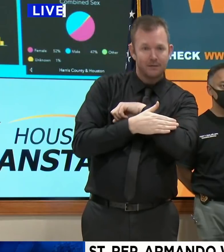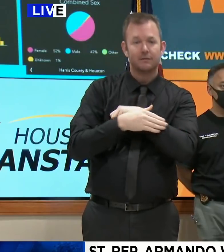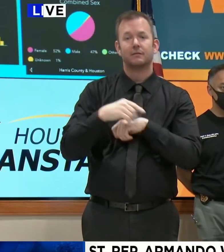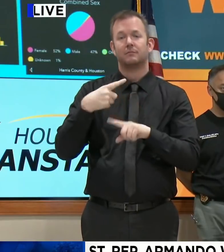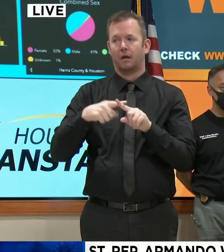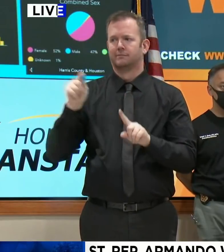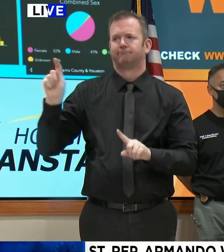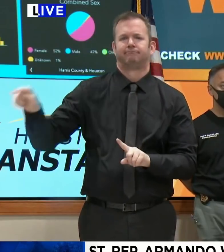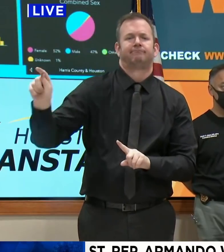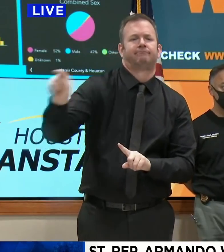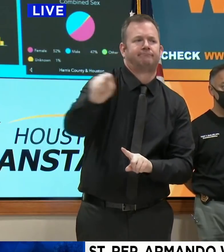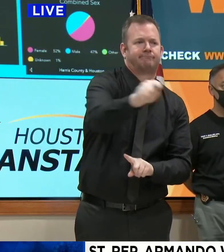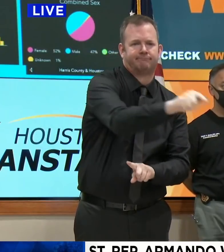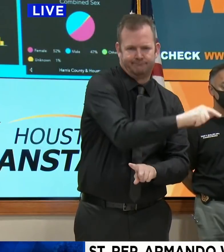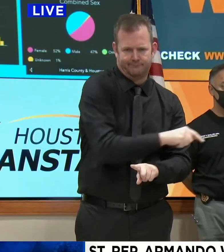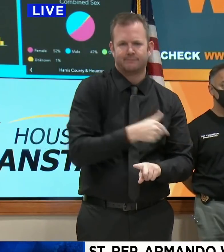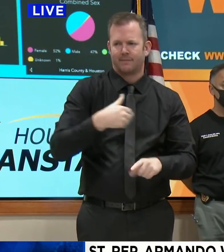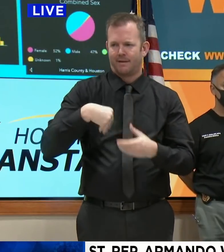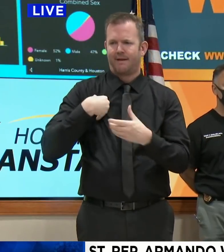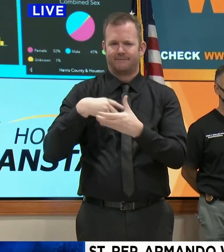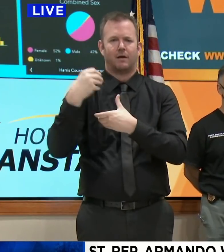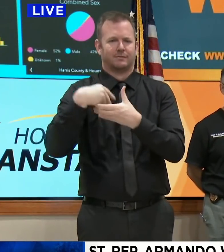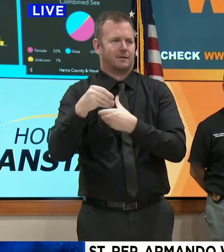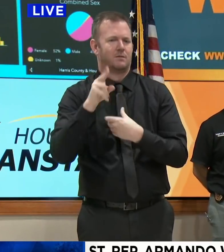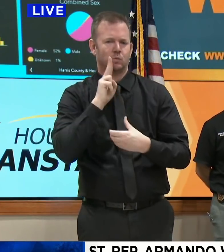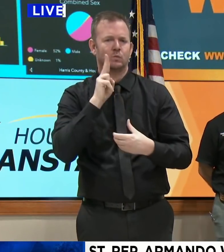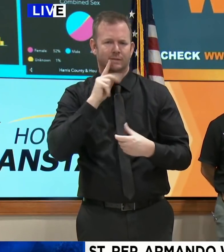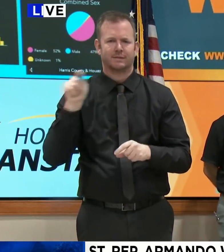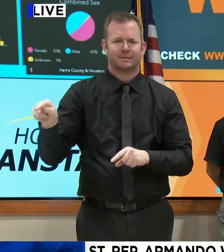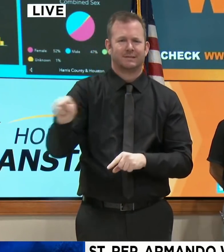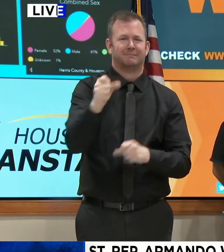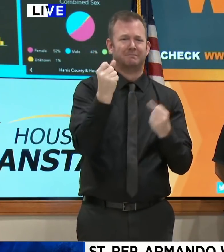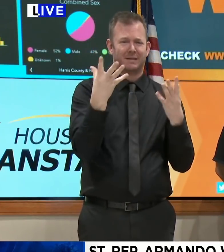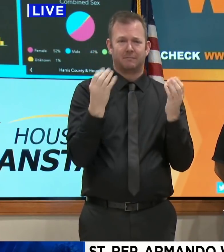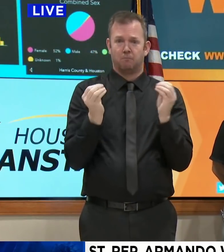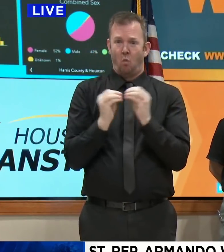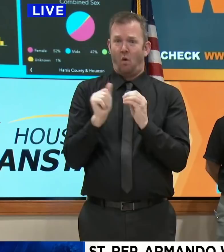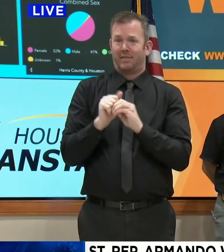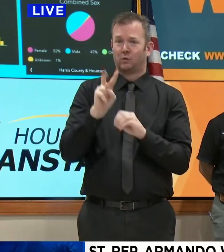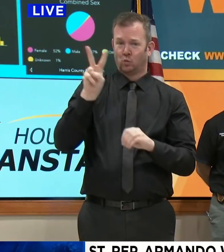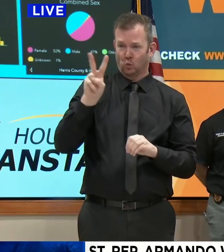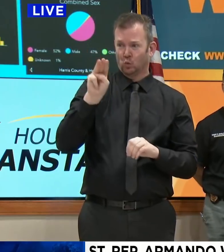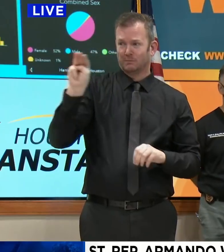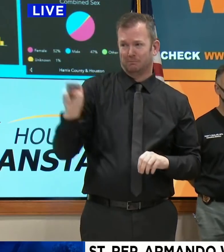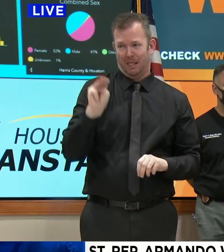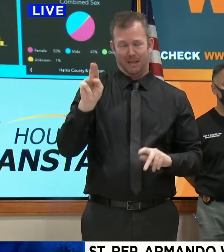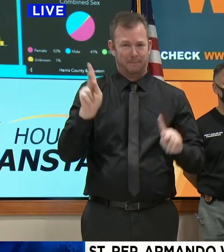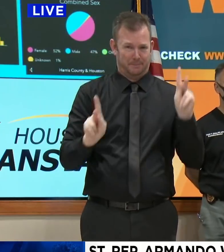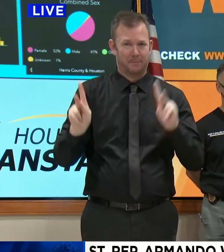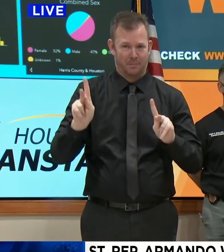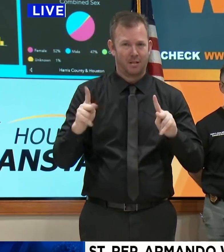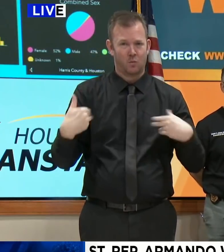and local governments from the city of Houston to all our city of Houston to all our smaller municipalities smaller municipalities including are unincorporated including are unincorporated part of of the region part of of the region which is about over 2 million